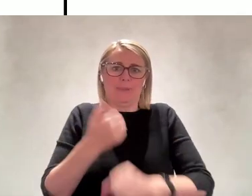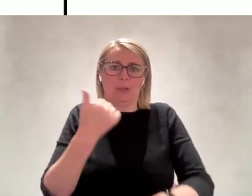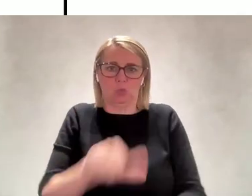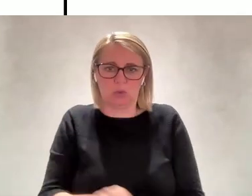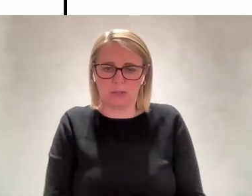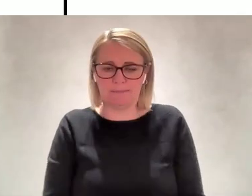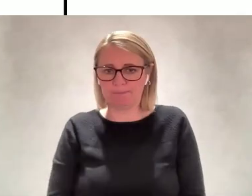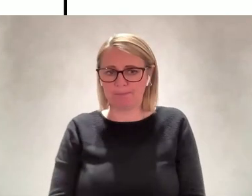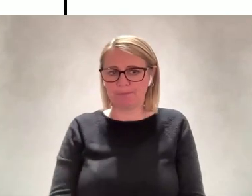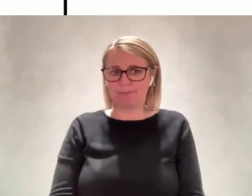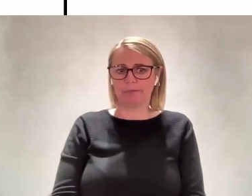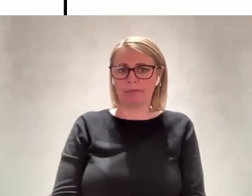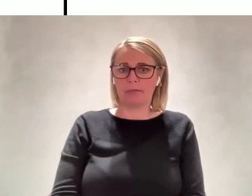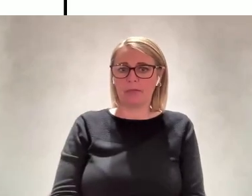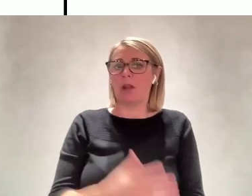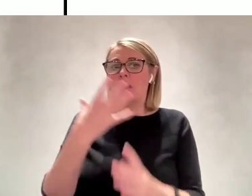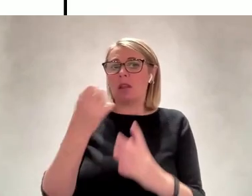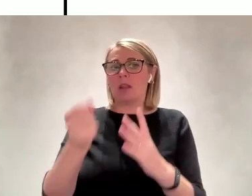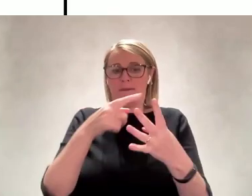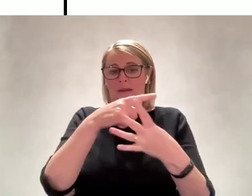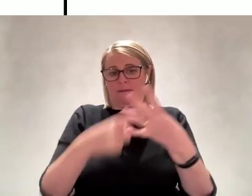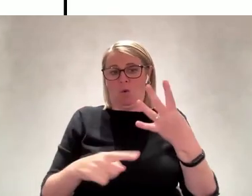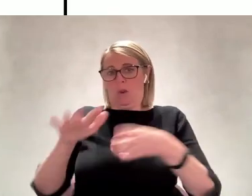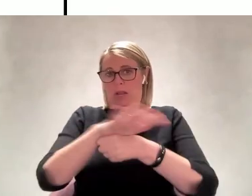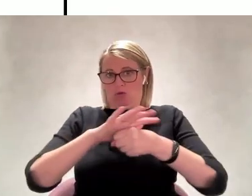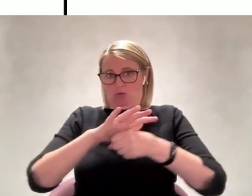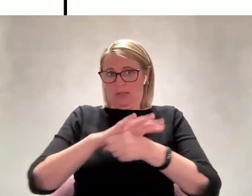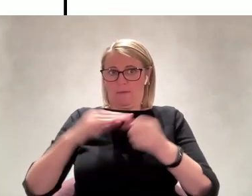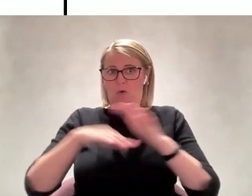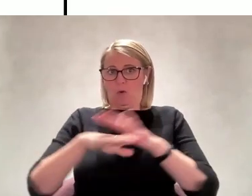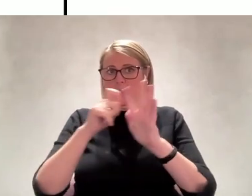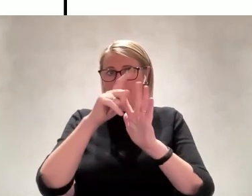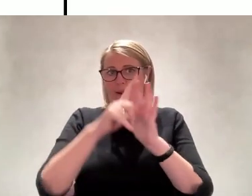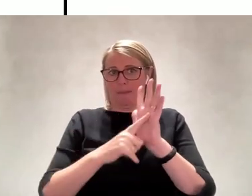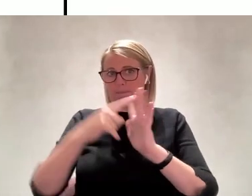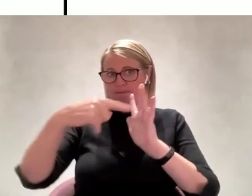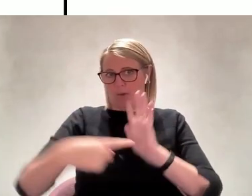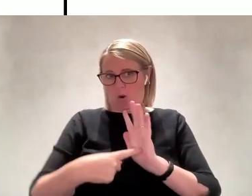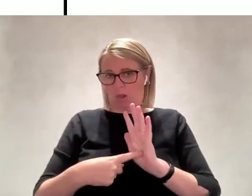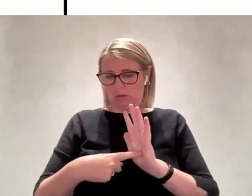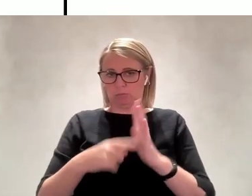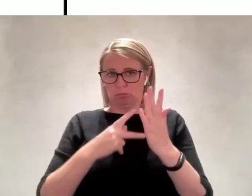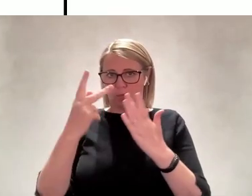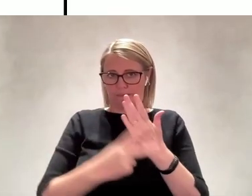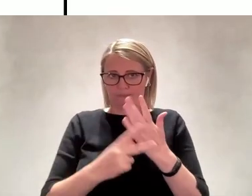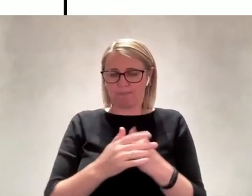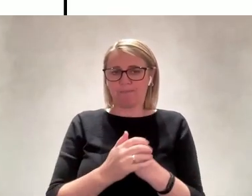There's four sections to our Pilot AI Assurance Framework.